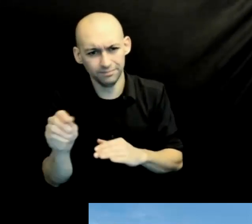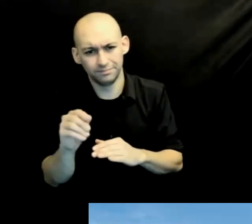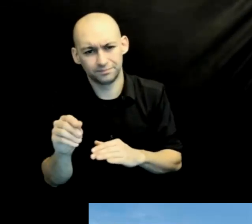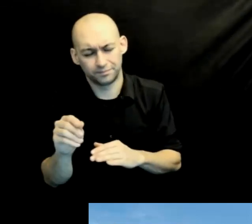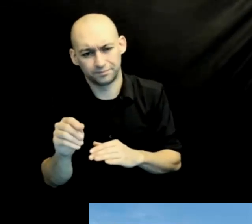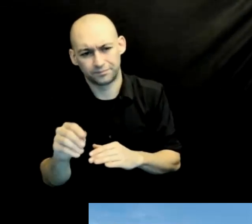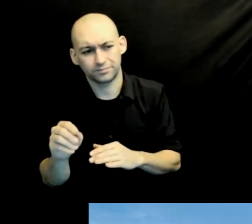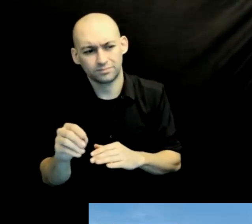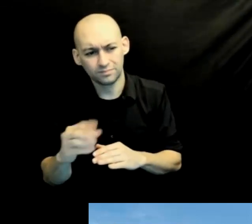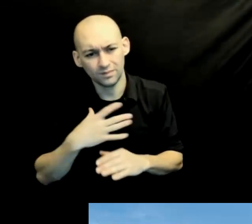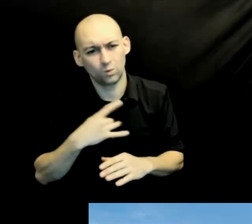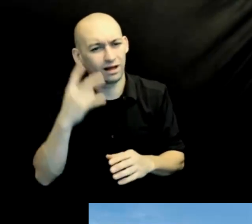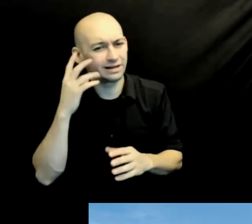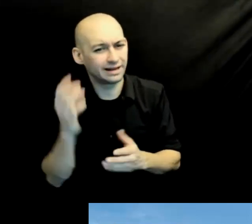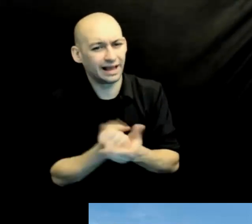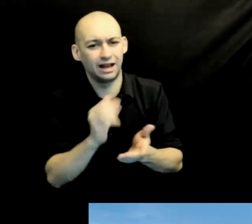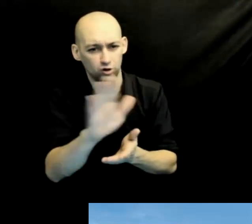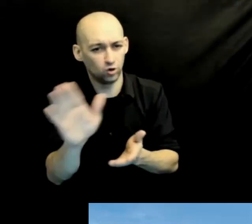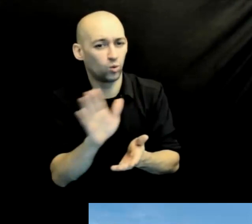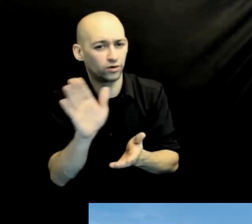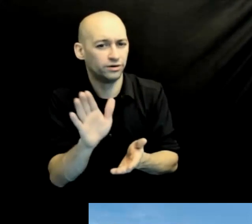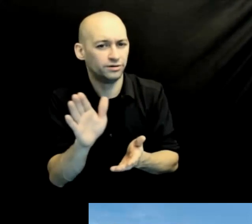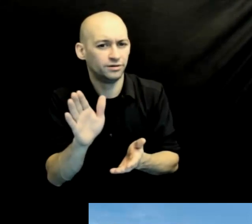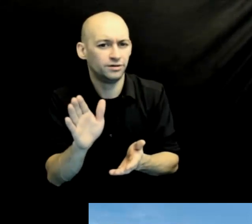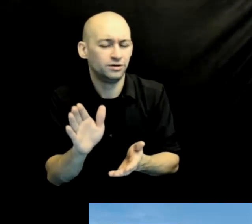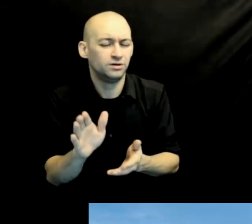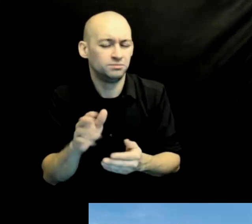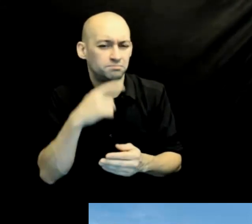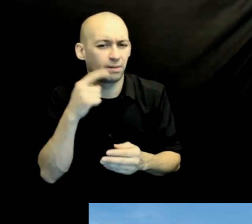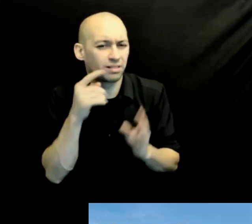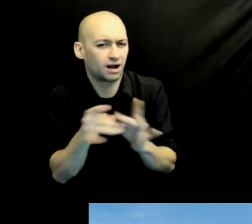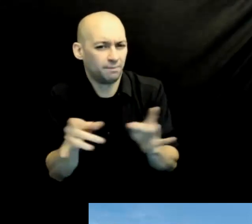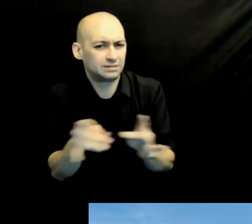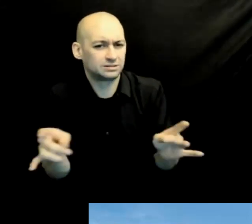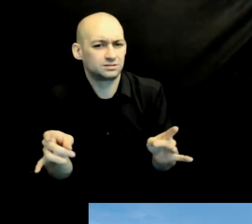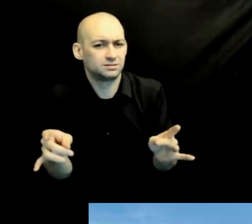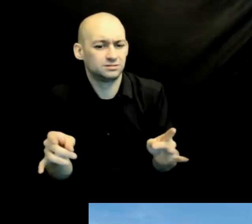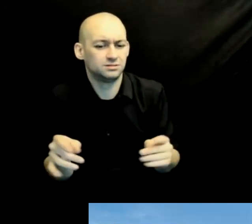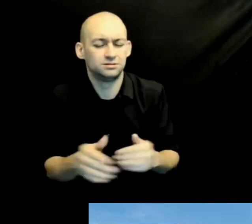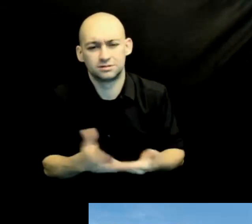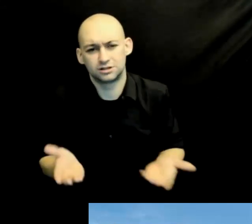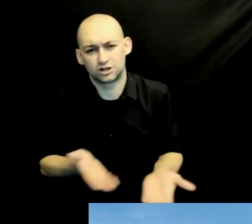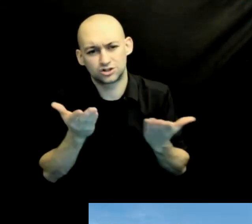would like to get your you know public comment on, you know, suggestions on how we can make